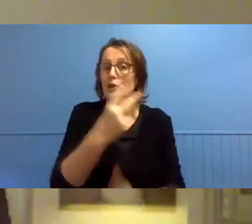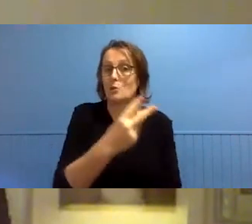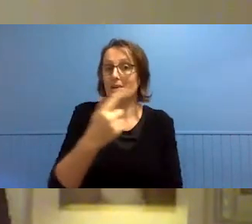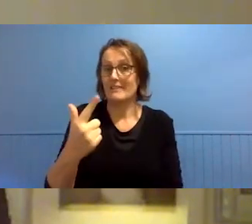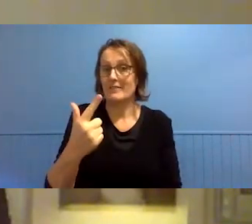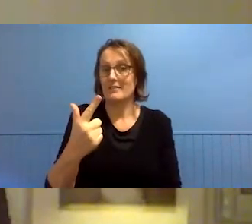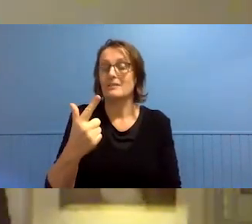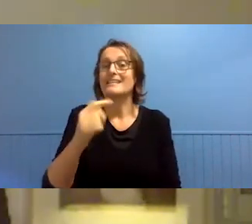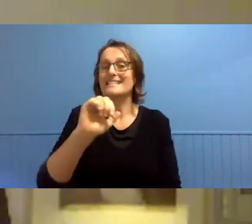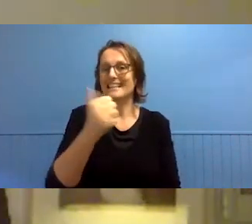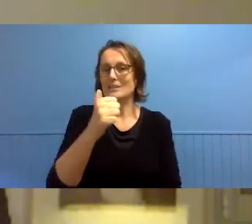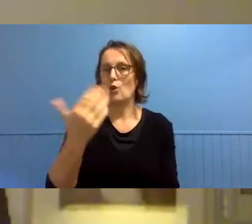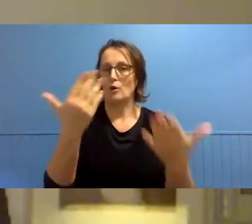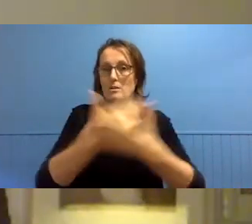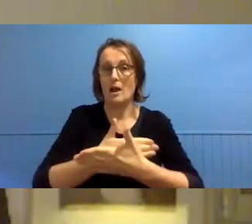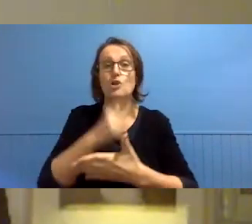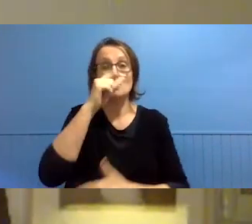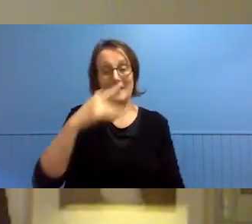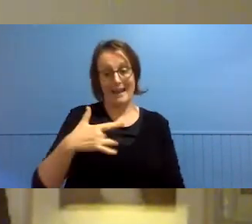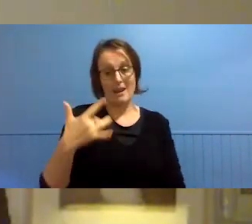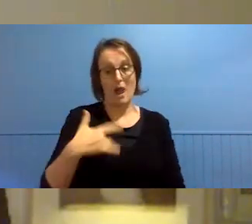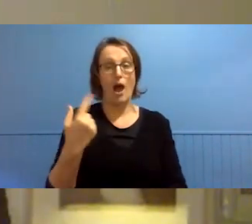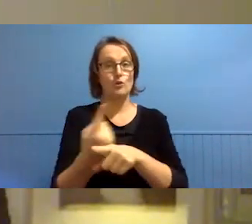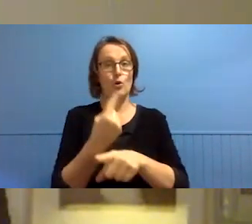time but you can live-comment and give your congratulations to the